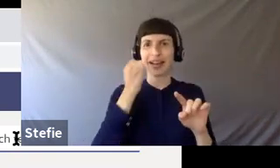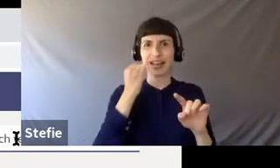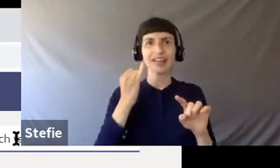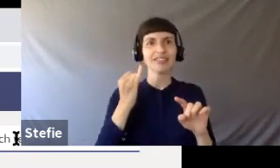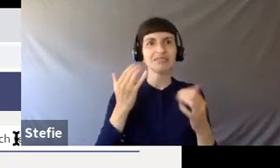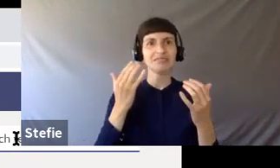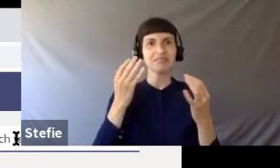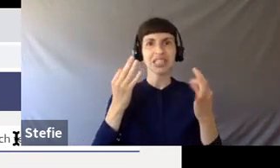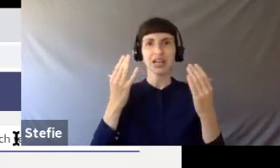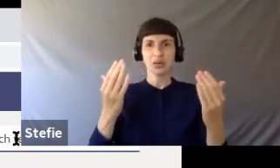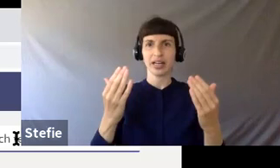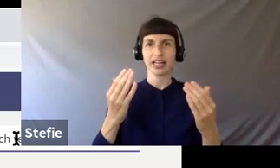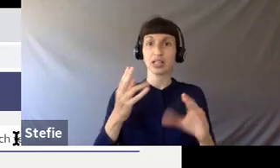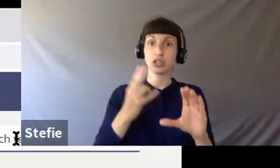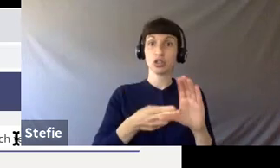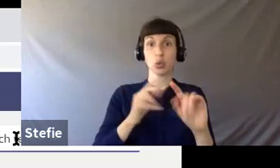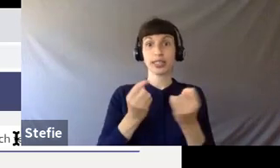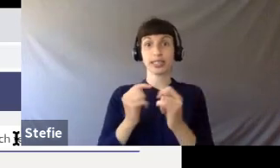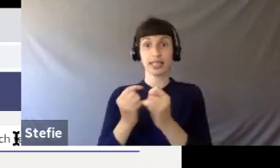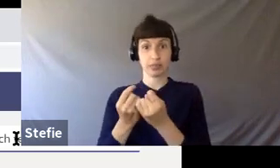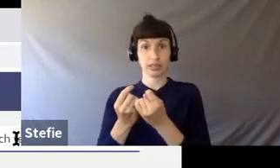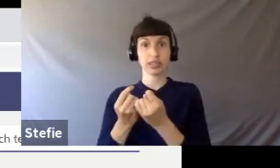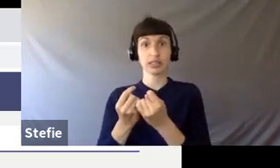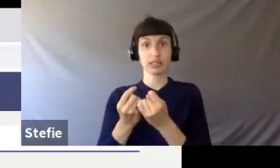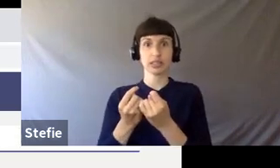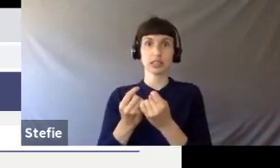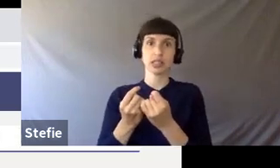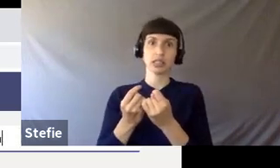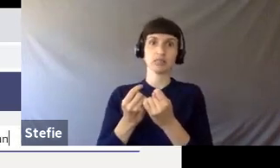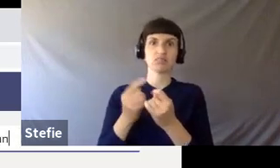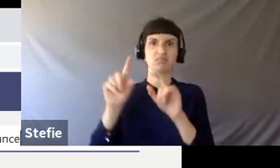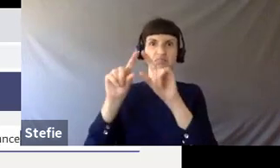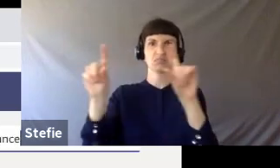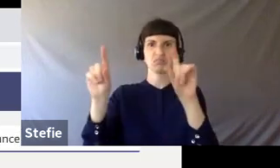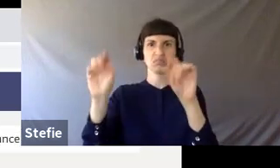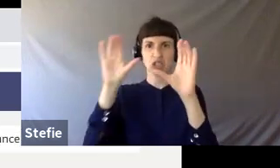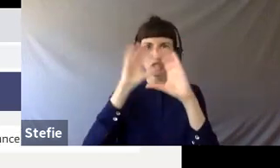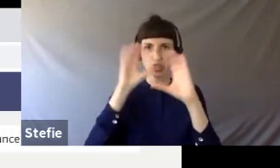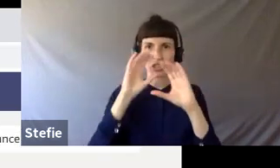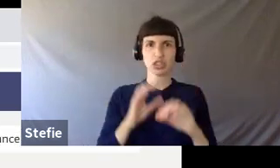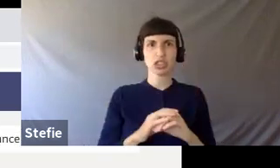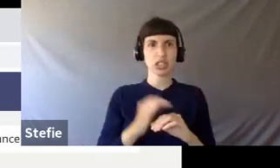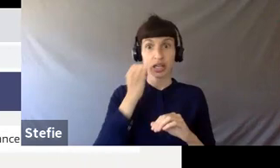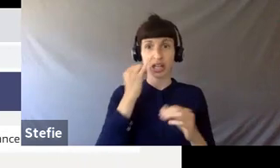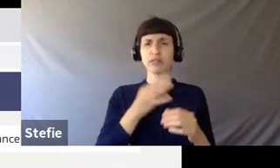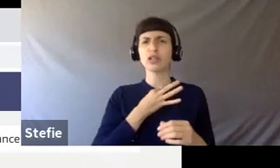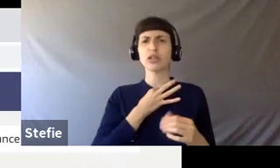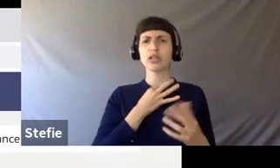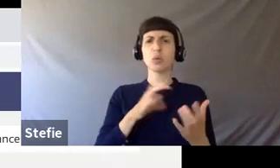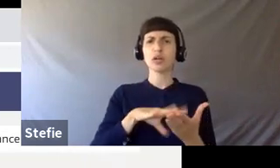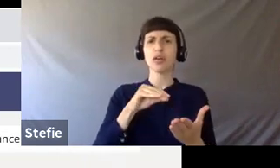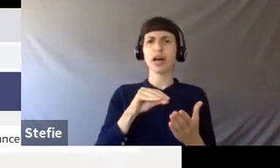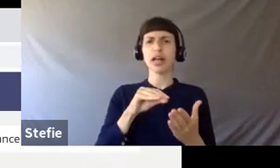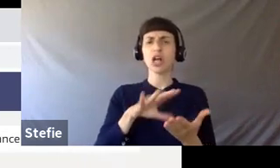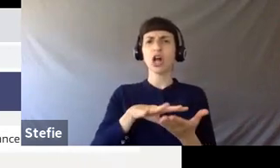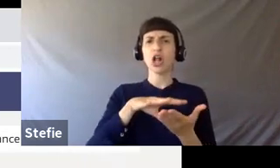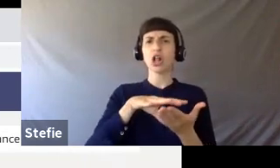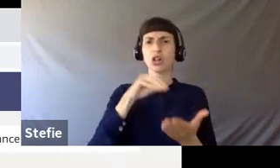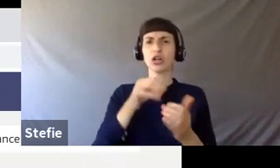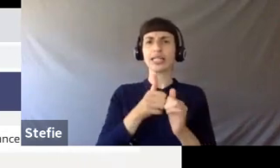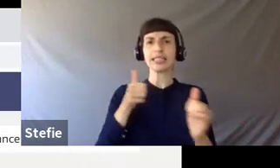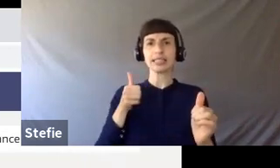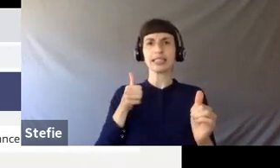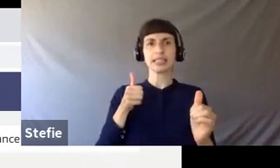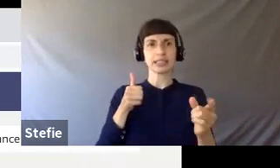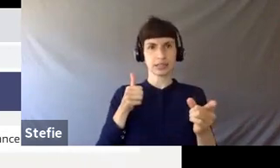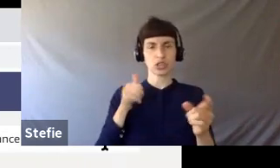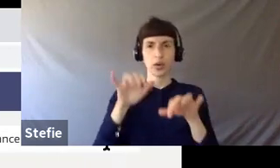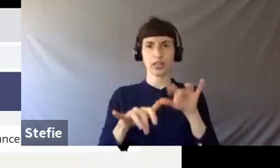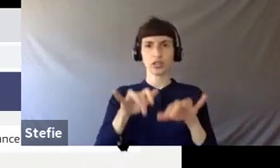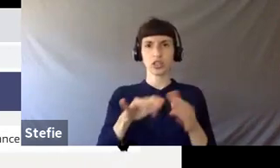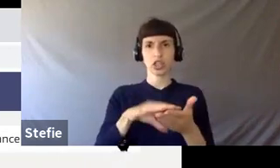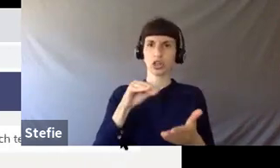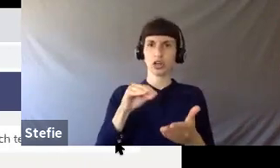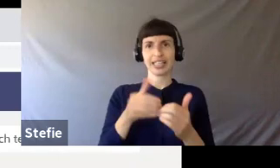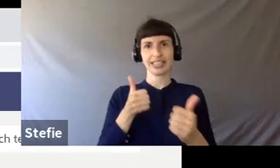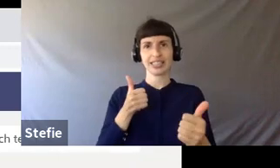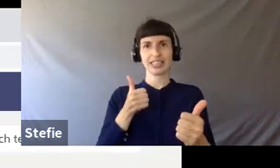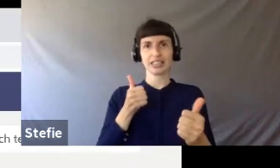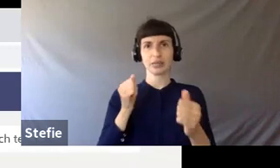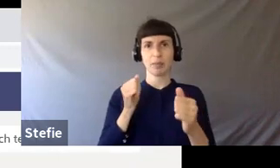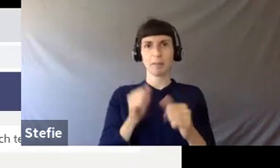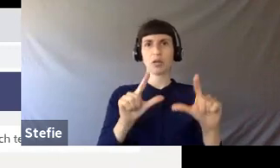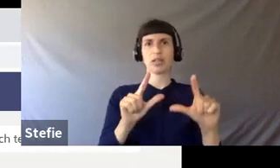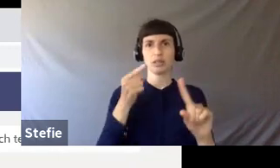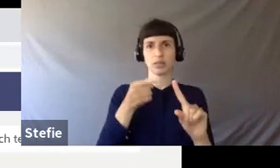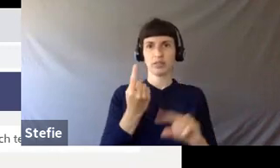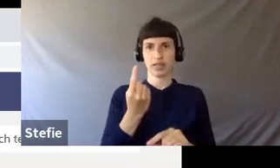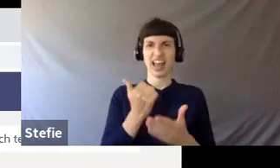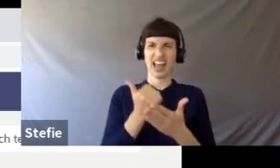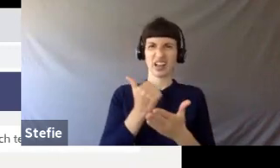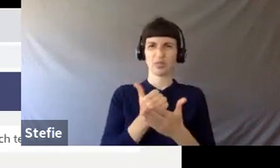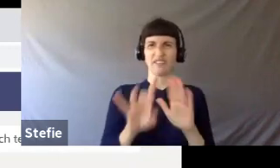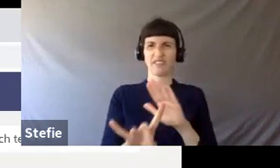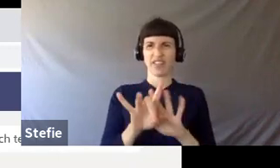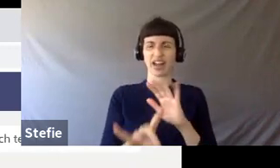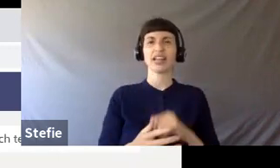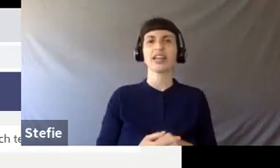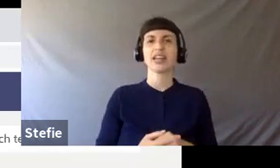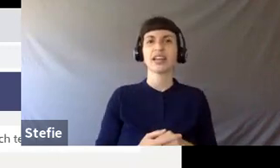At the top right you can see the ability to search for teams,